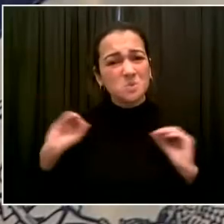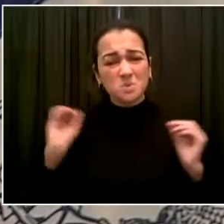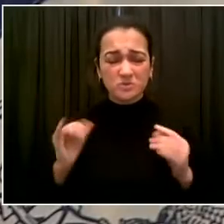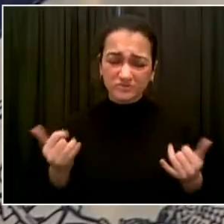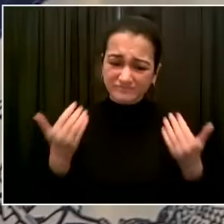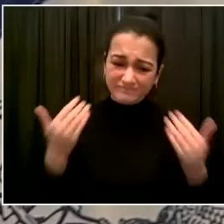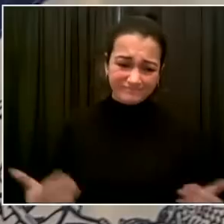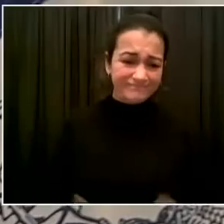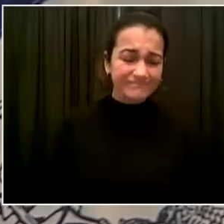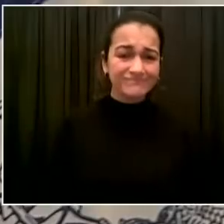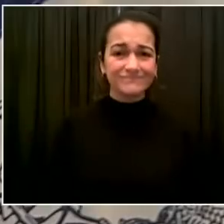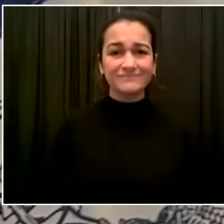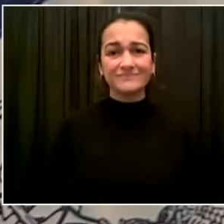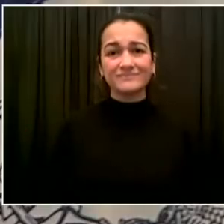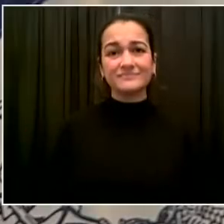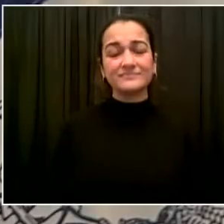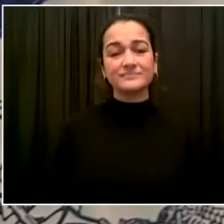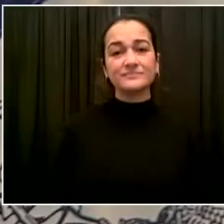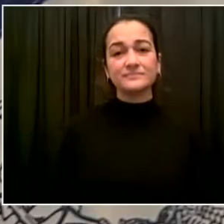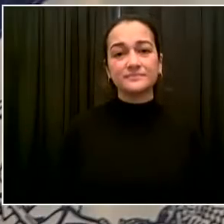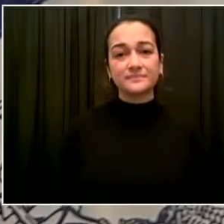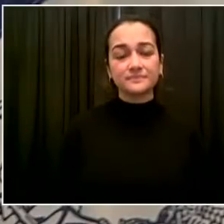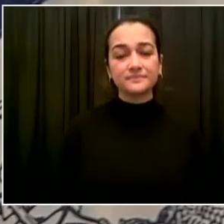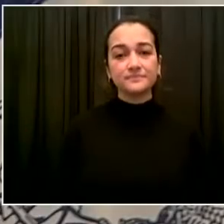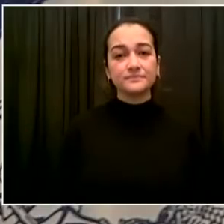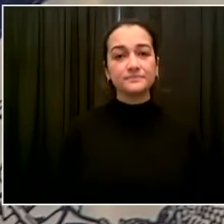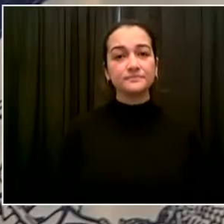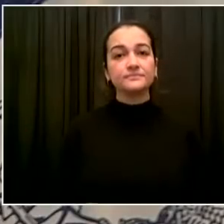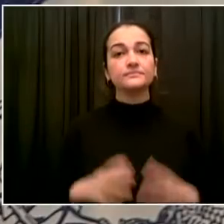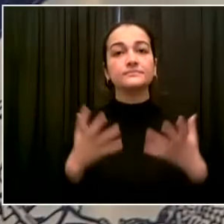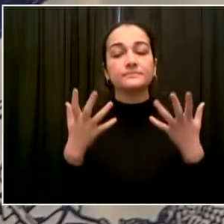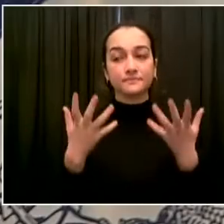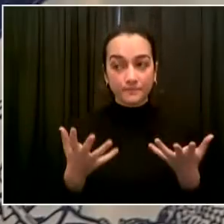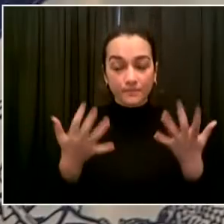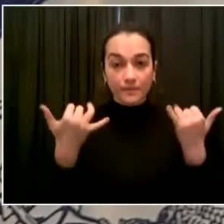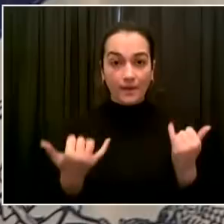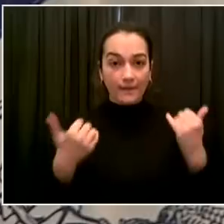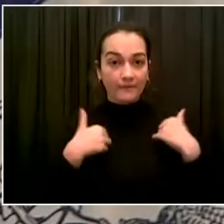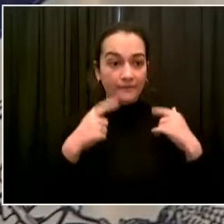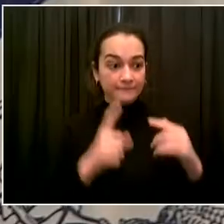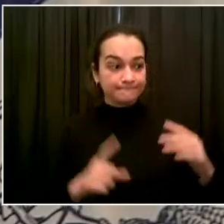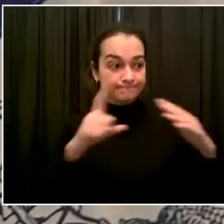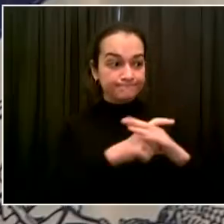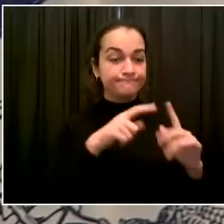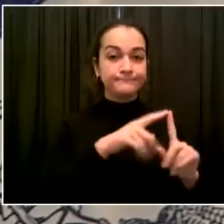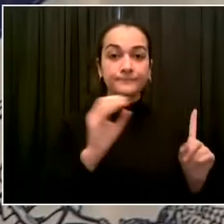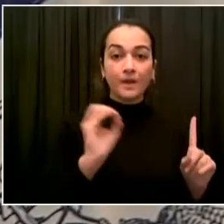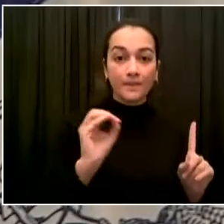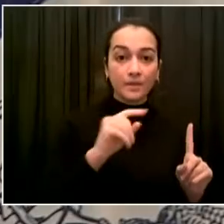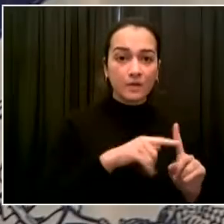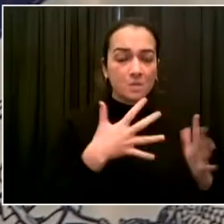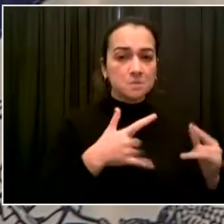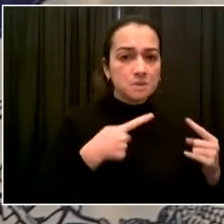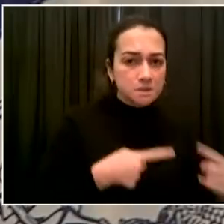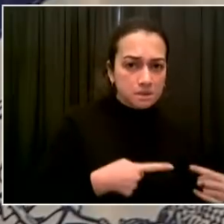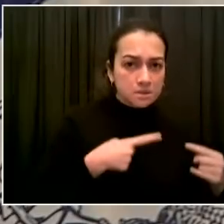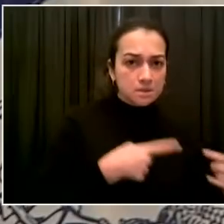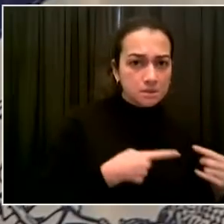DEFEAT OMICRON AND AVOID SHUTDOWNS AND HAVE TO KEEP MOVI FNGORRWAD. NOW, KNOWING THAT THE CHALLENGES OF OMICRON AND IN